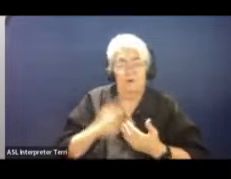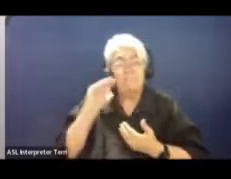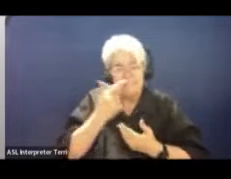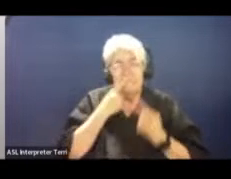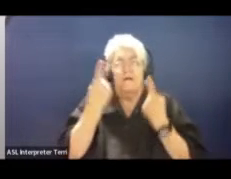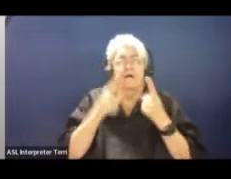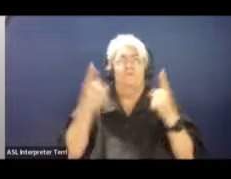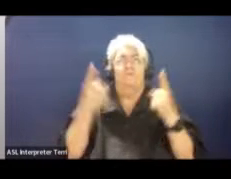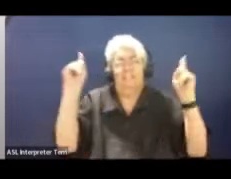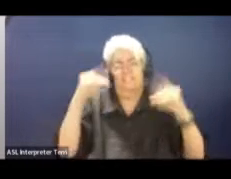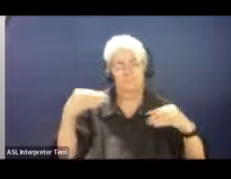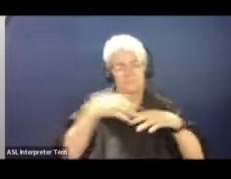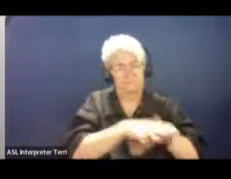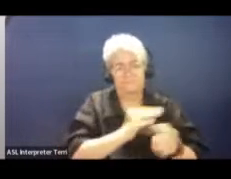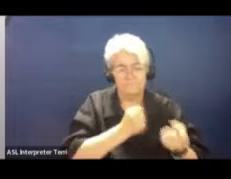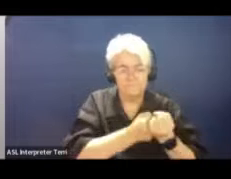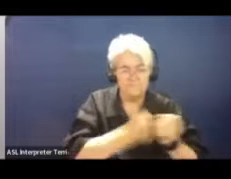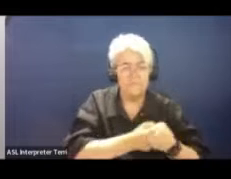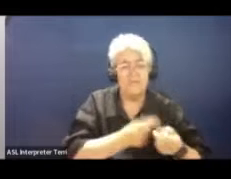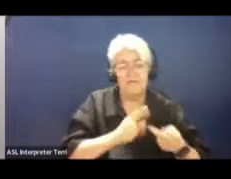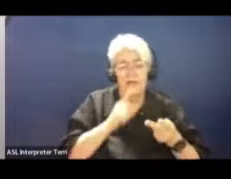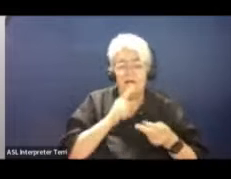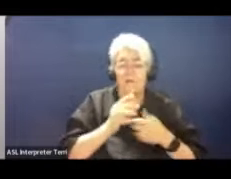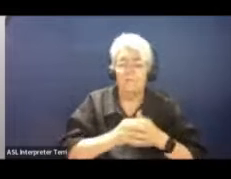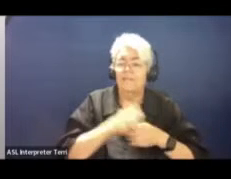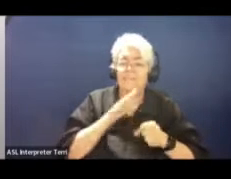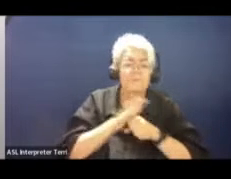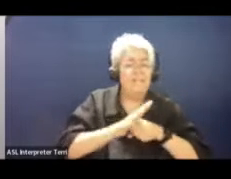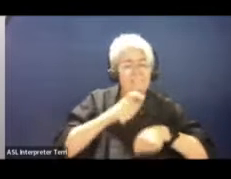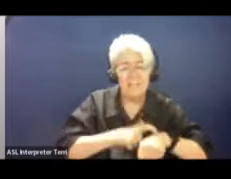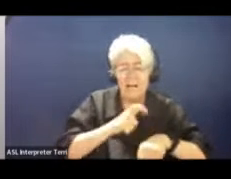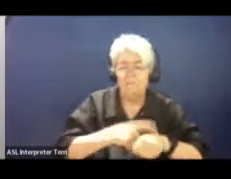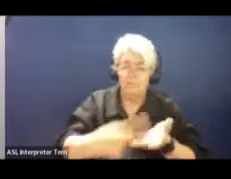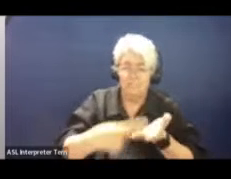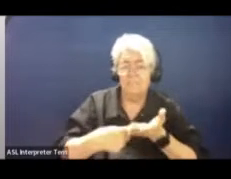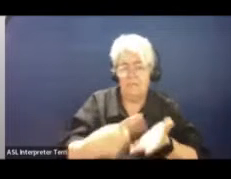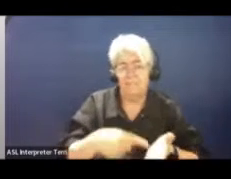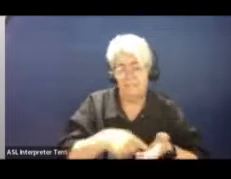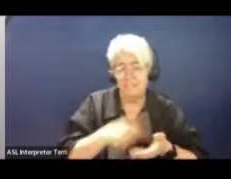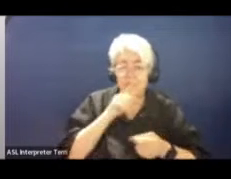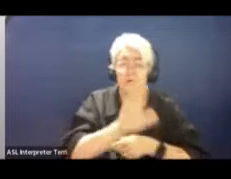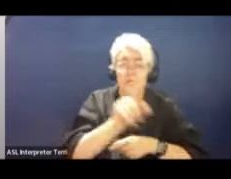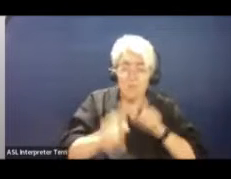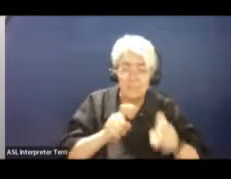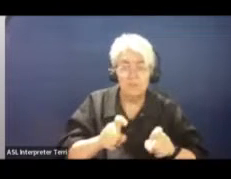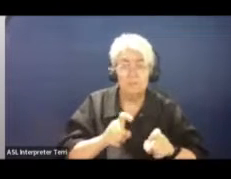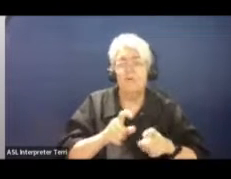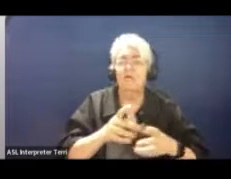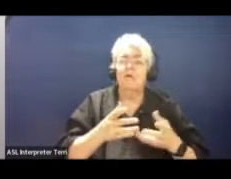time for us to discuss this trauma informed approach. Please save your questions until the end, and then we'll really get into them. We will have enough